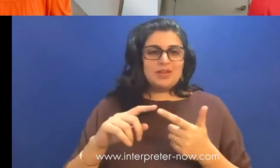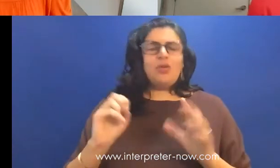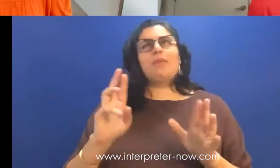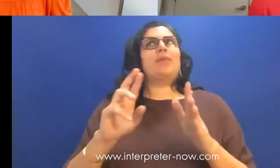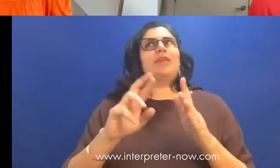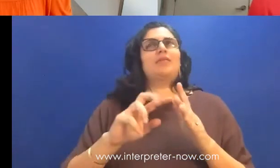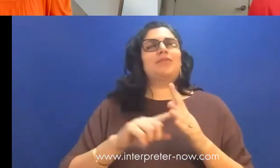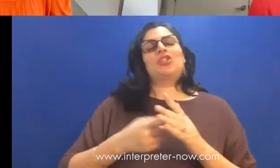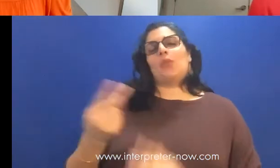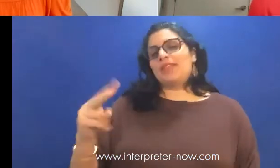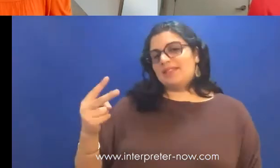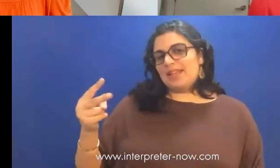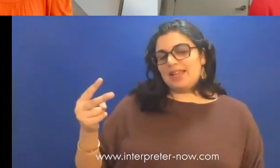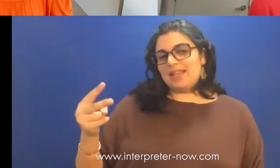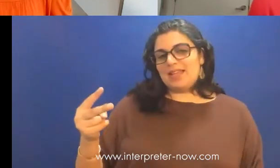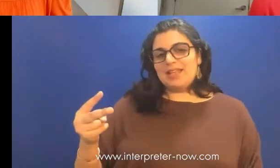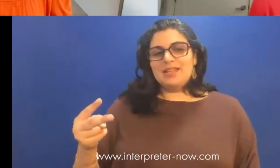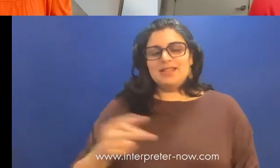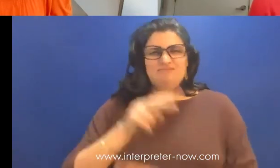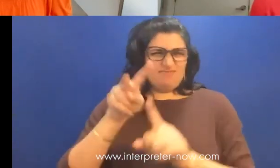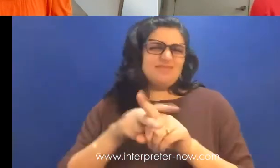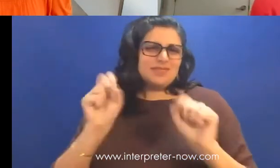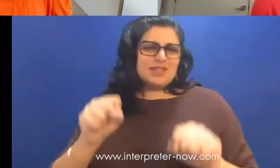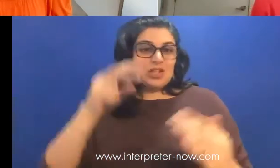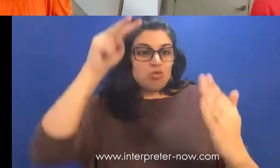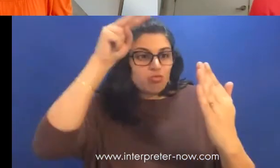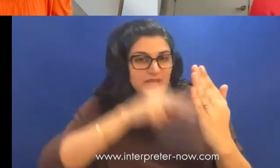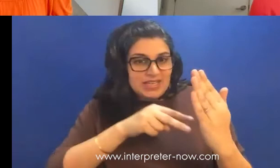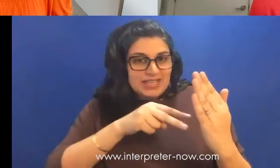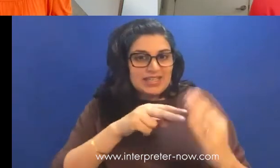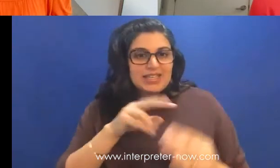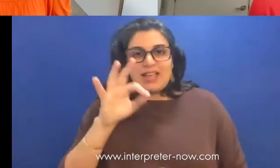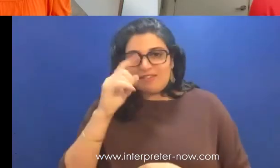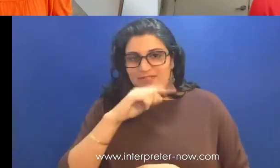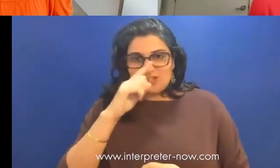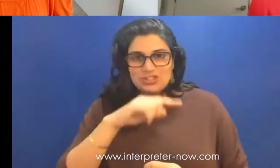The second is more practical, and that's reading fiction.